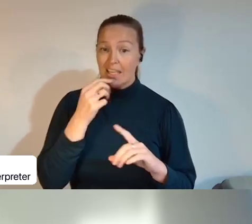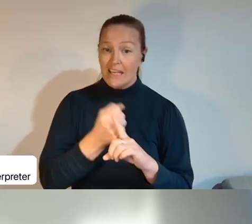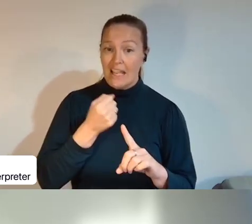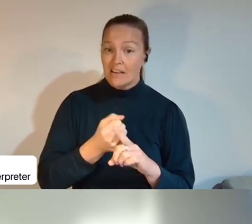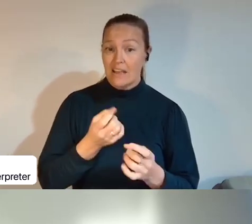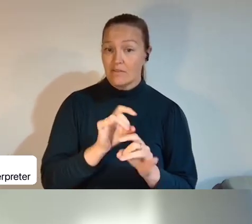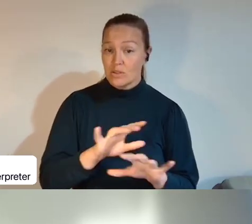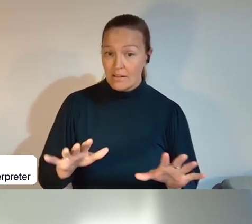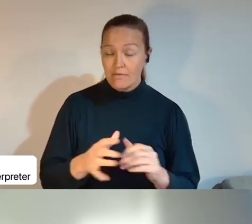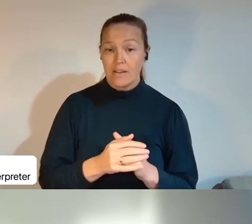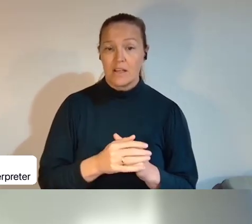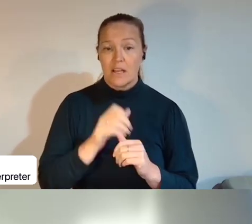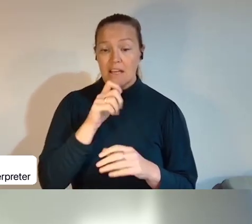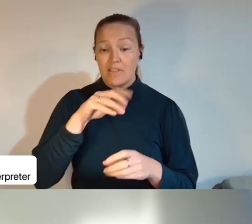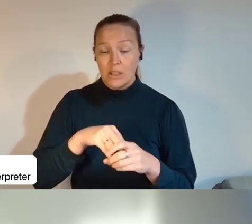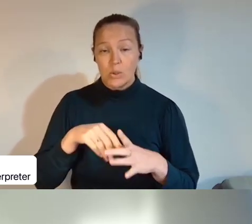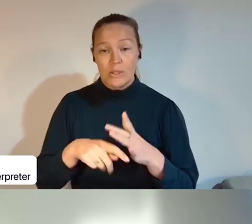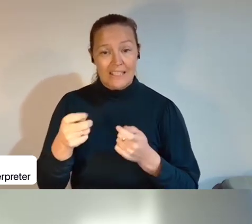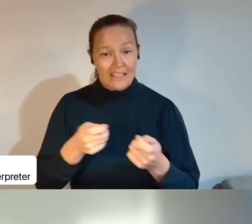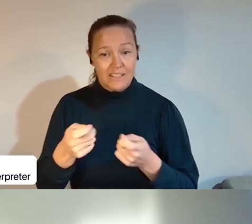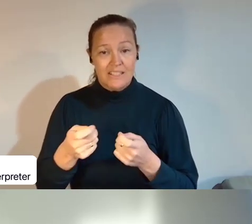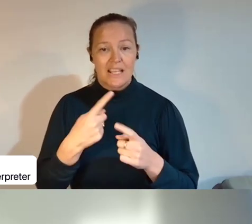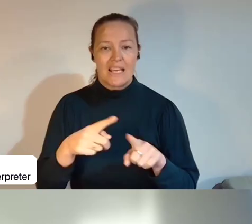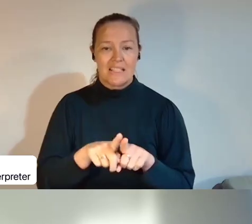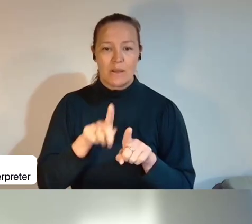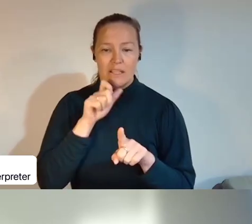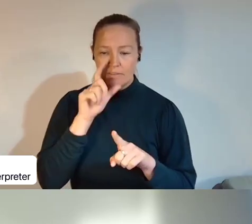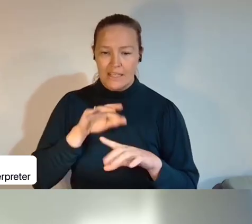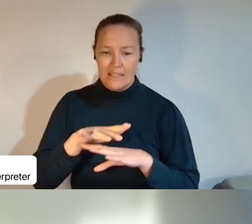they are included in governance and whether they can influence the decisions that affect them.